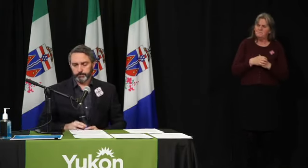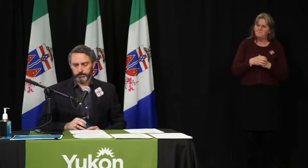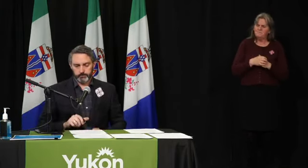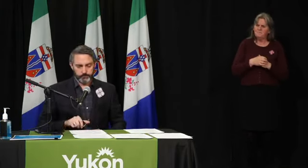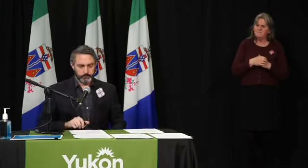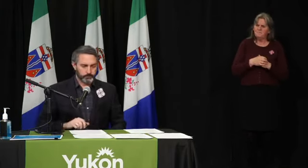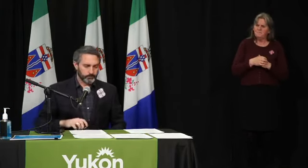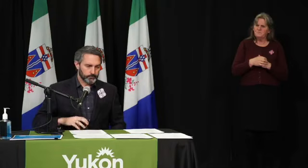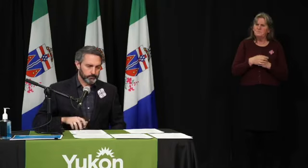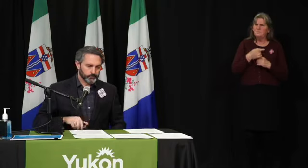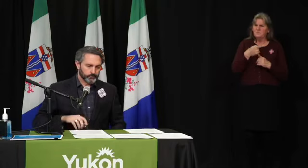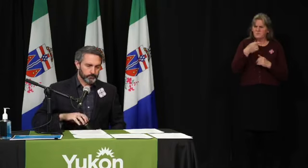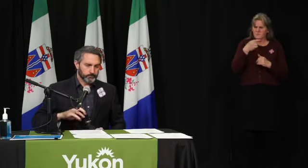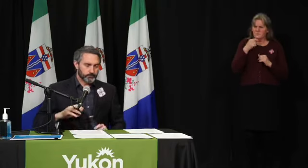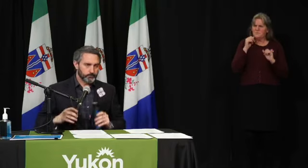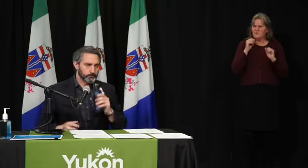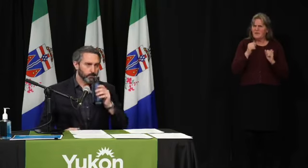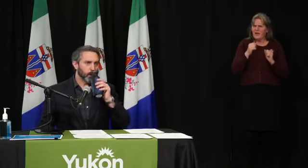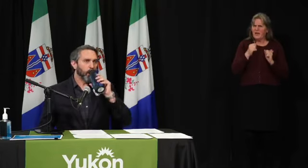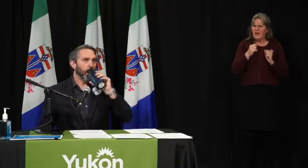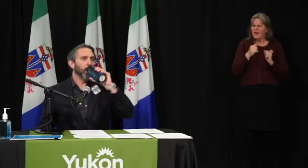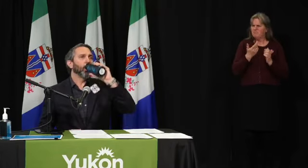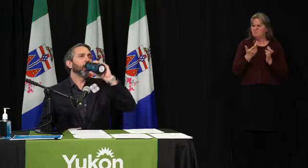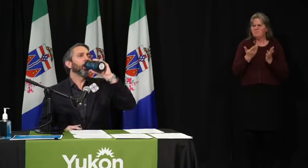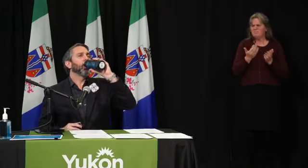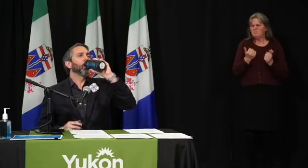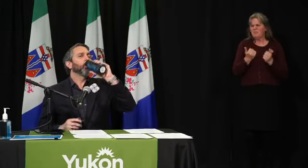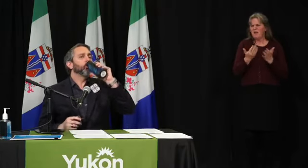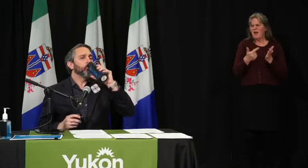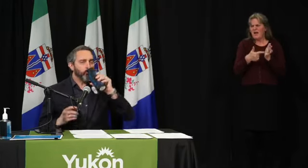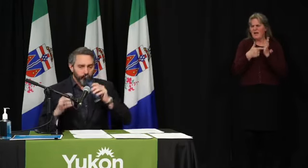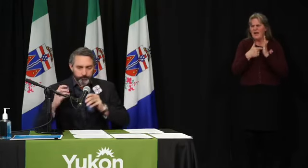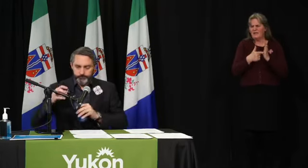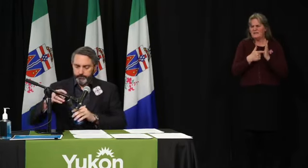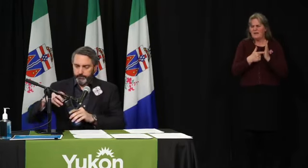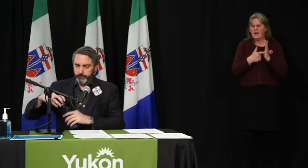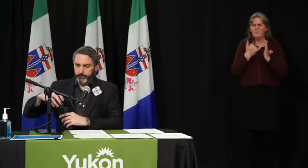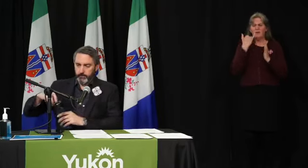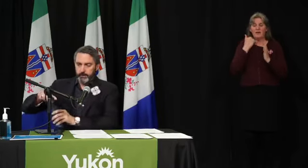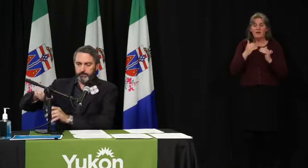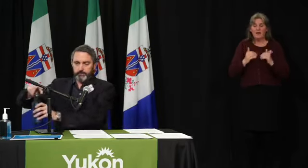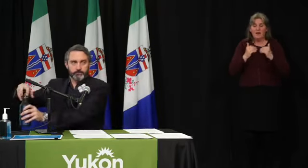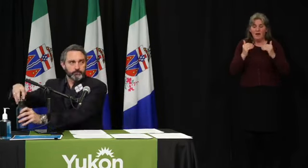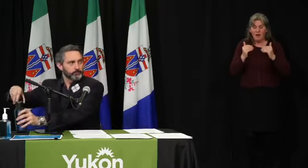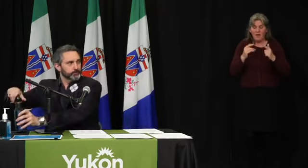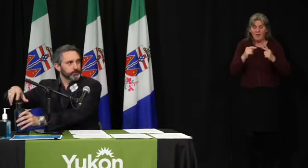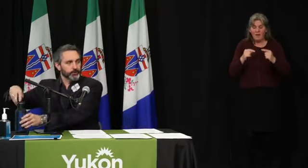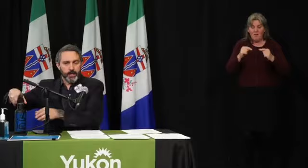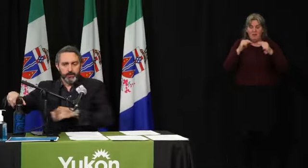or a trip over the past. While once again this weekend will be different for many of